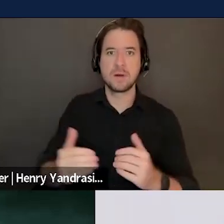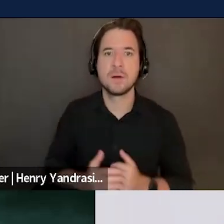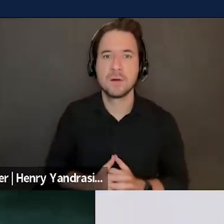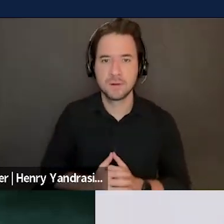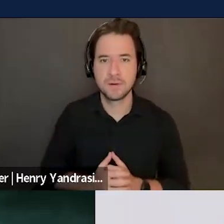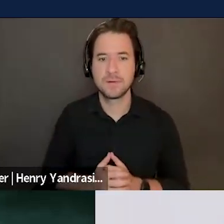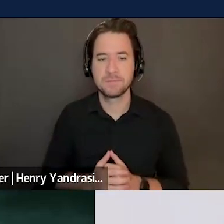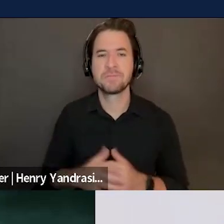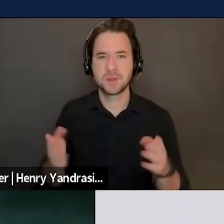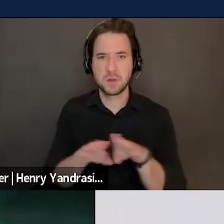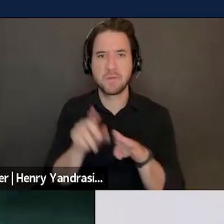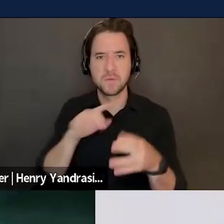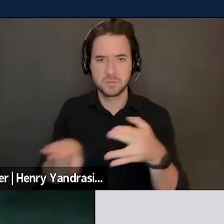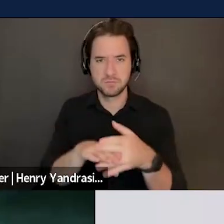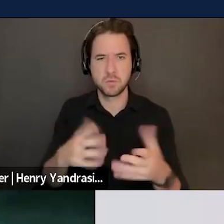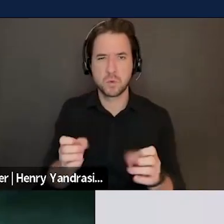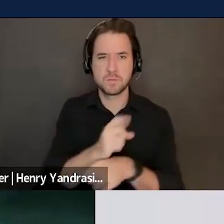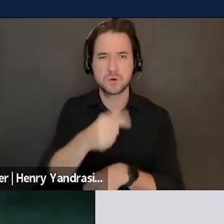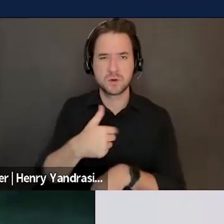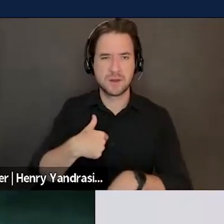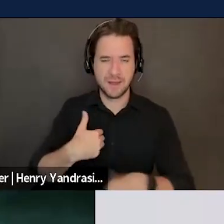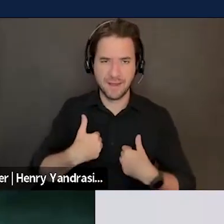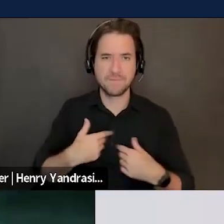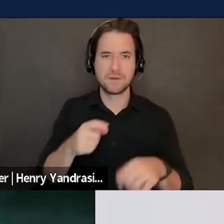Um, and closed for the break. I want to make sure we have time for the keynote speaker.